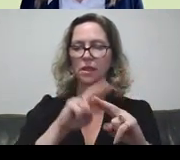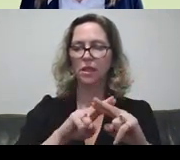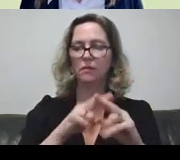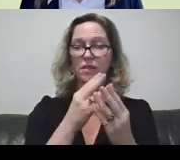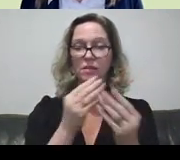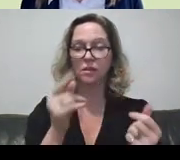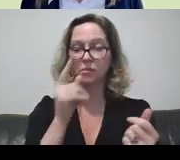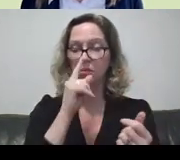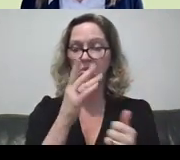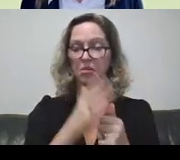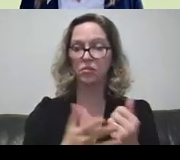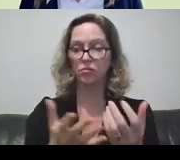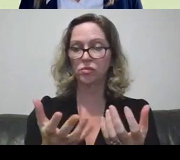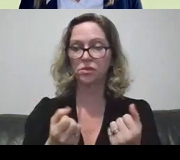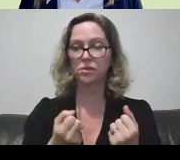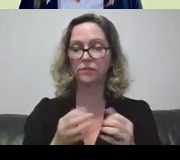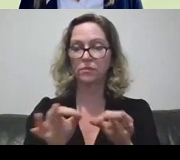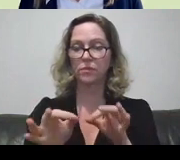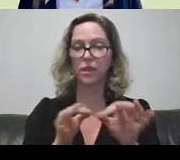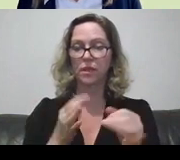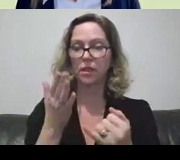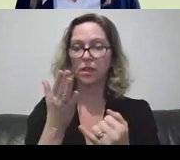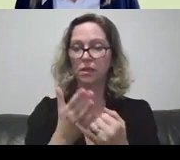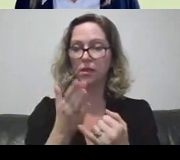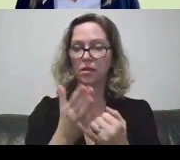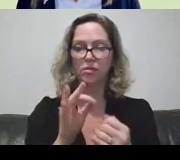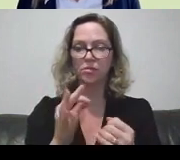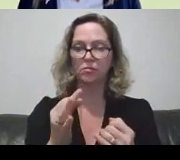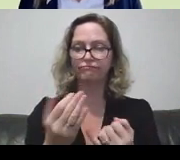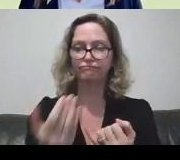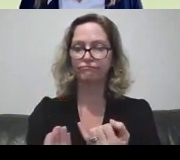some reason it just hasn't arrived in the mail so you can actually look on the